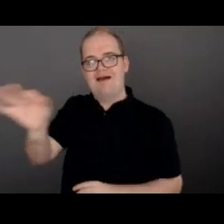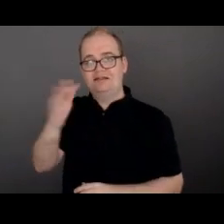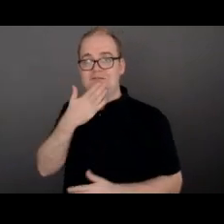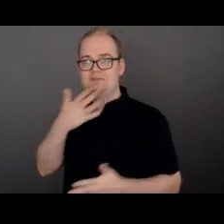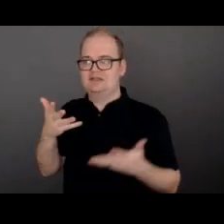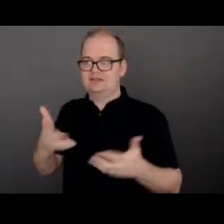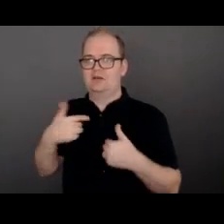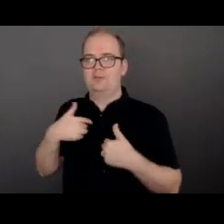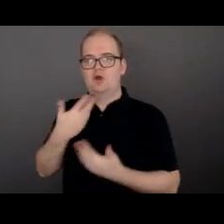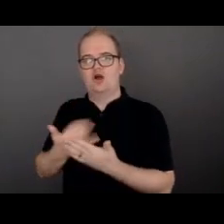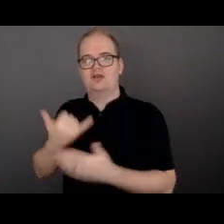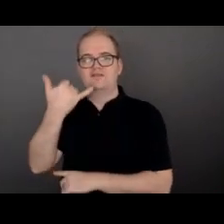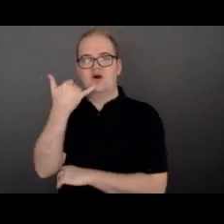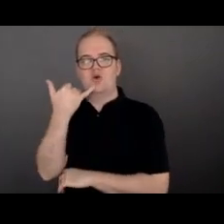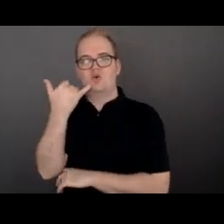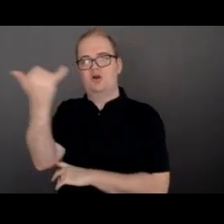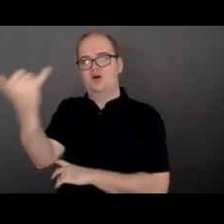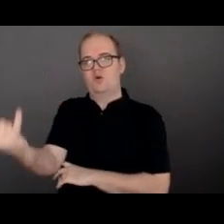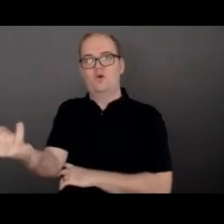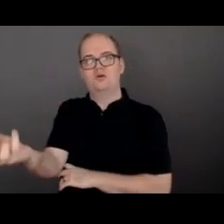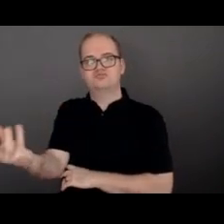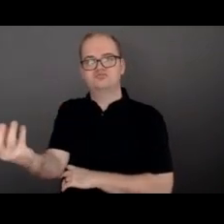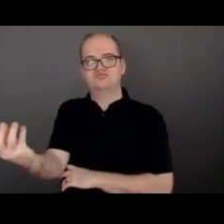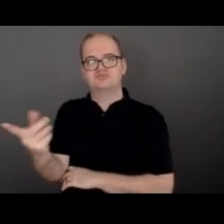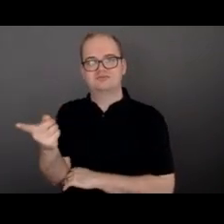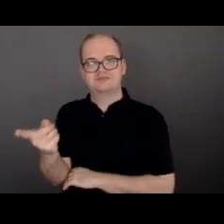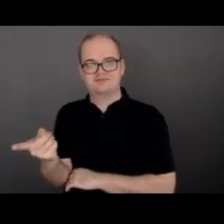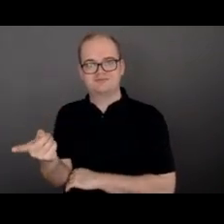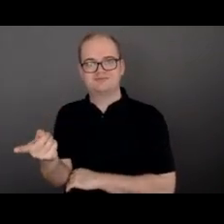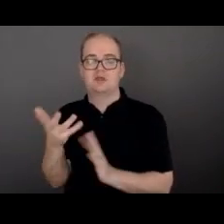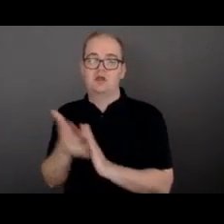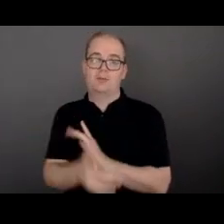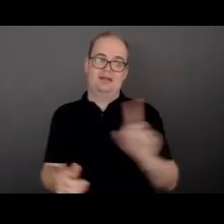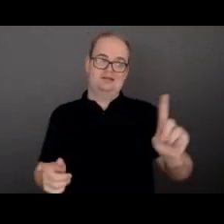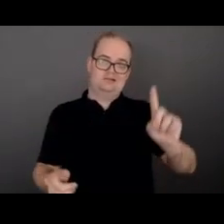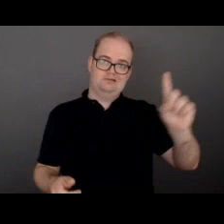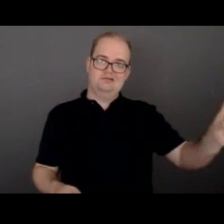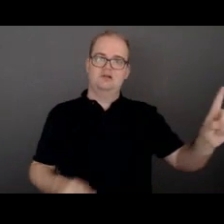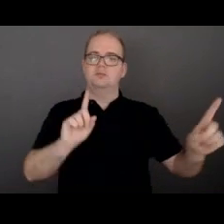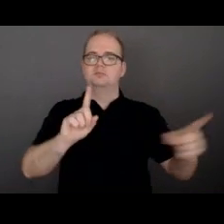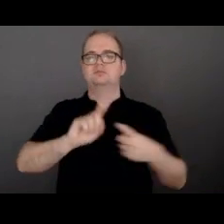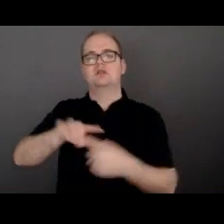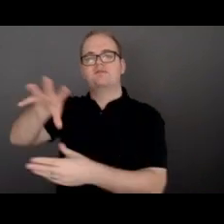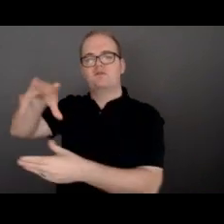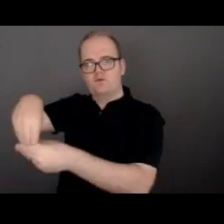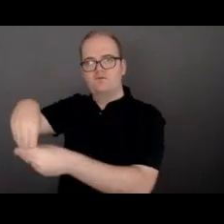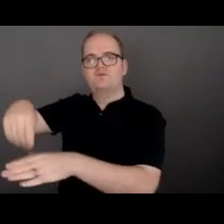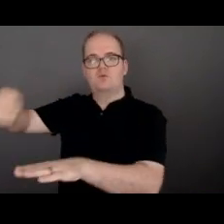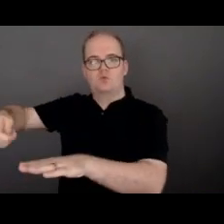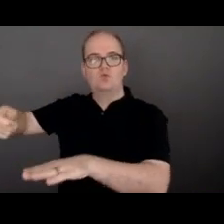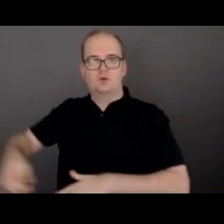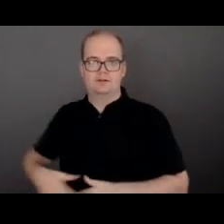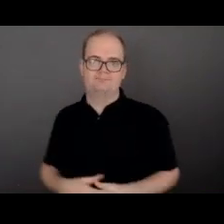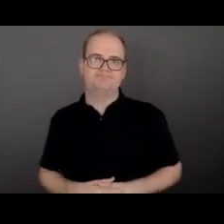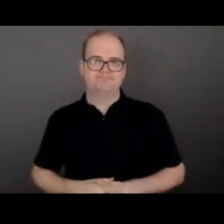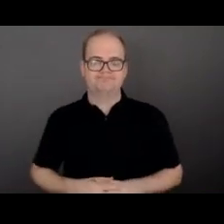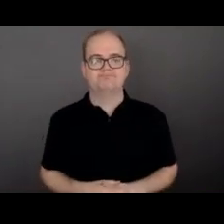So they can still participate but they are obviously not at court where they might be victimised further. Thanks, Daisy. All right.